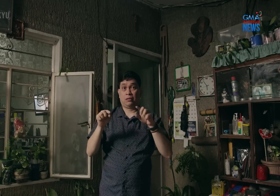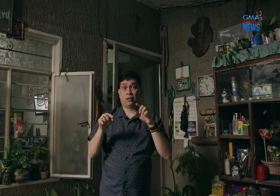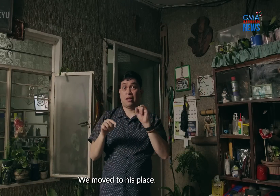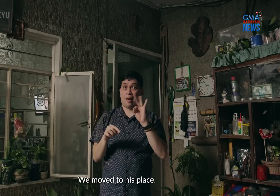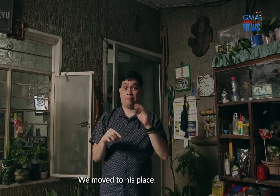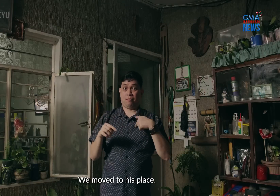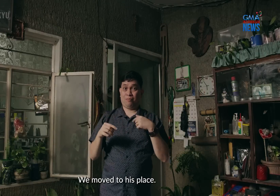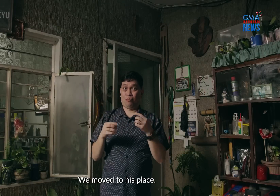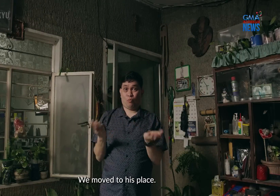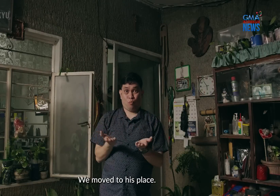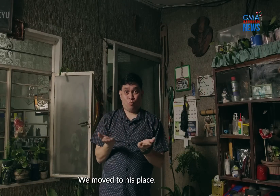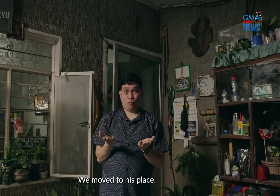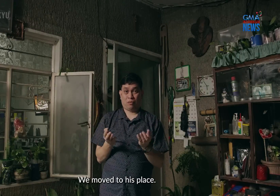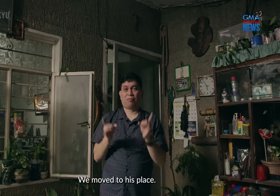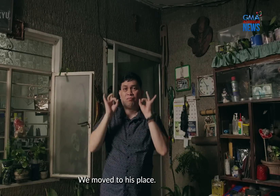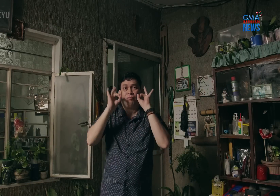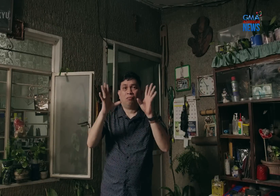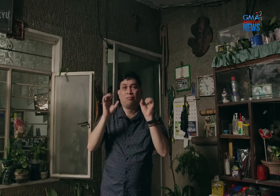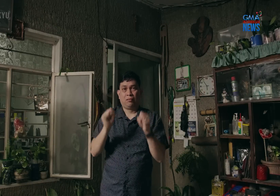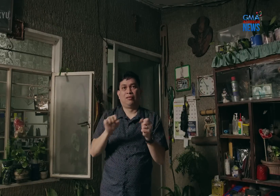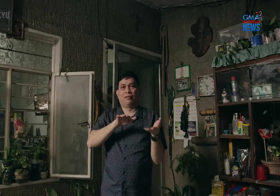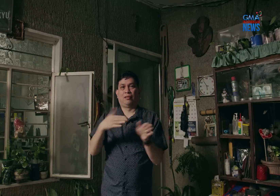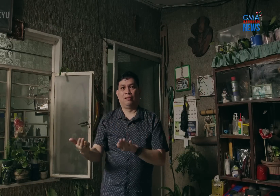If we had stayed here, we wouldn’t have been safe.